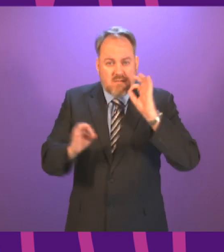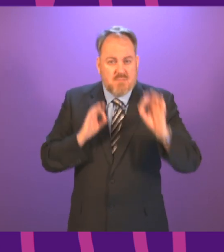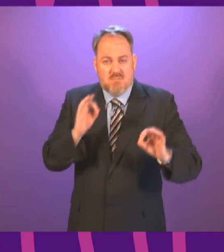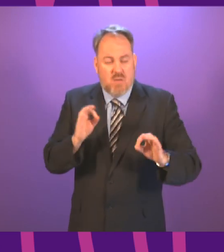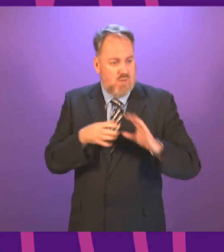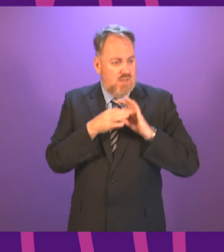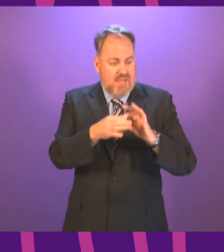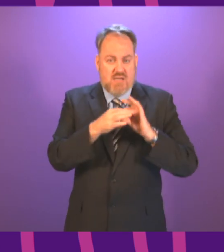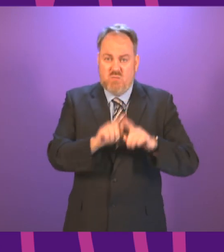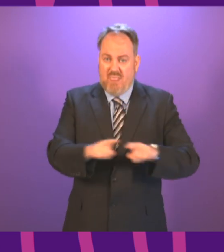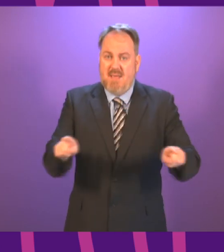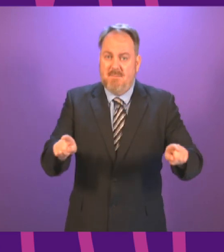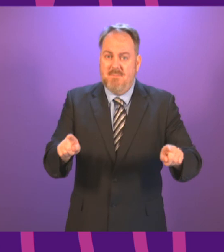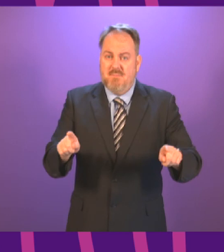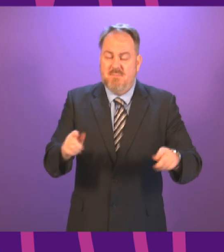to engage with businesses at a local level.